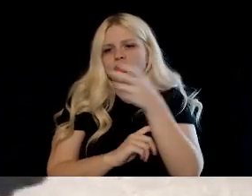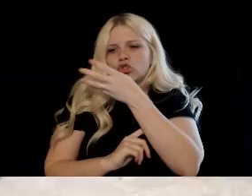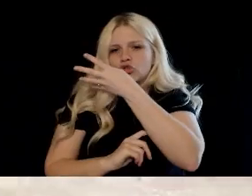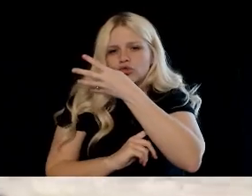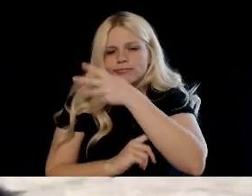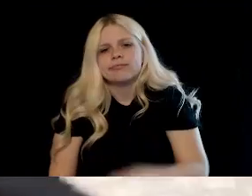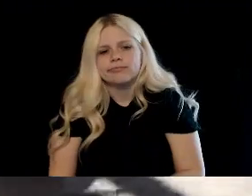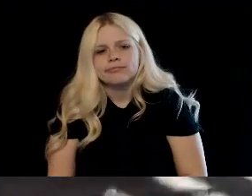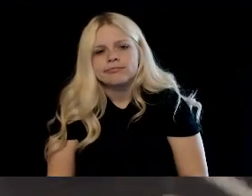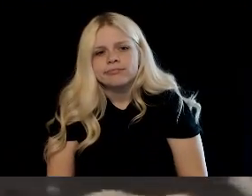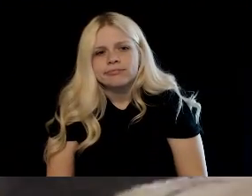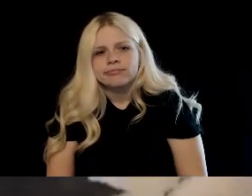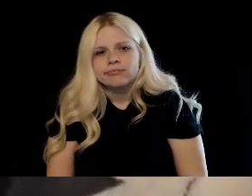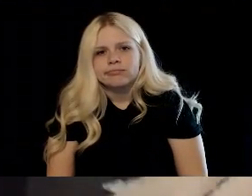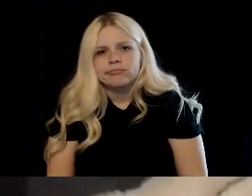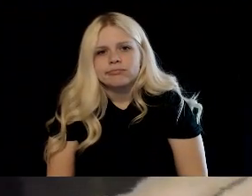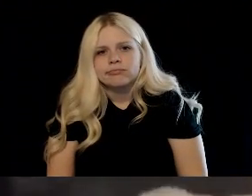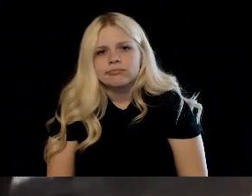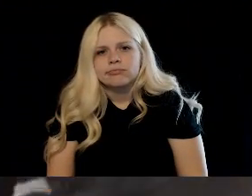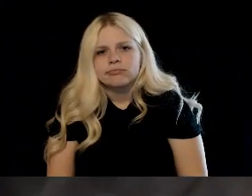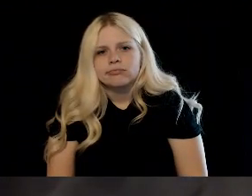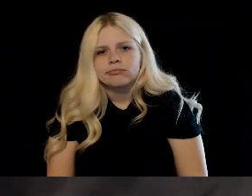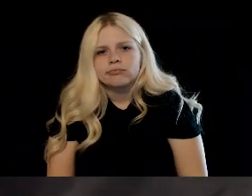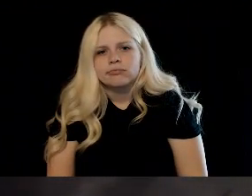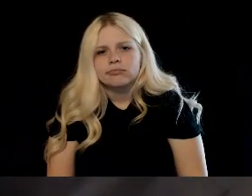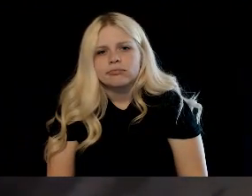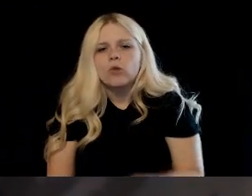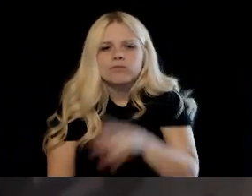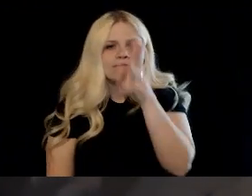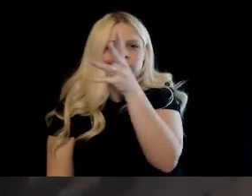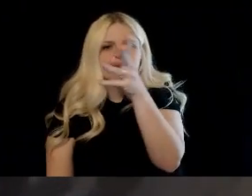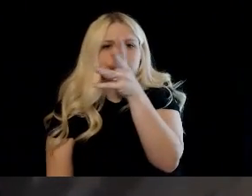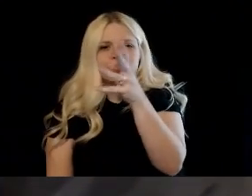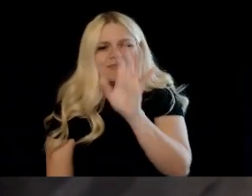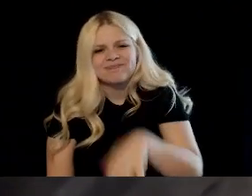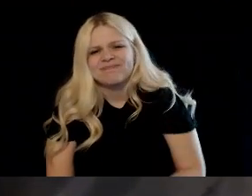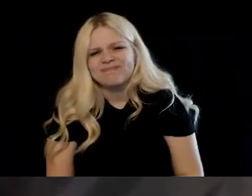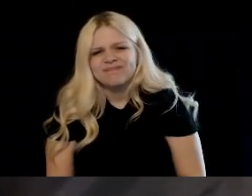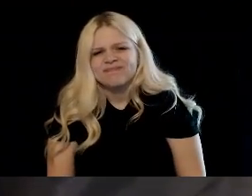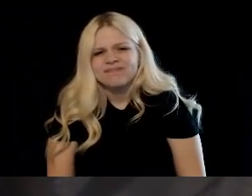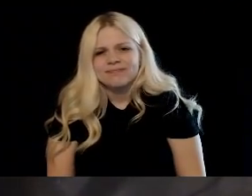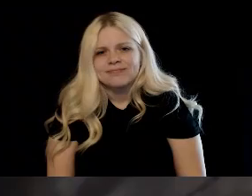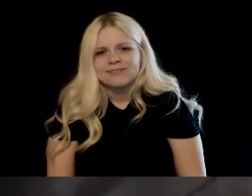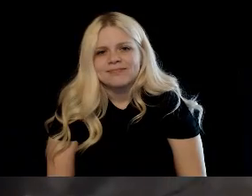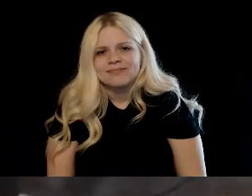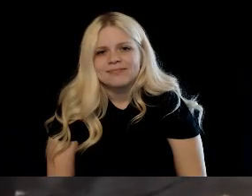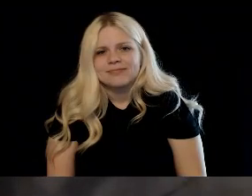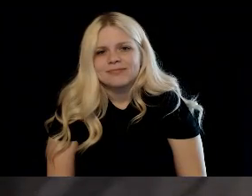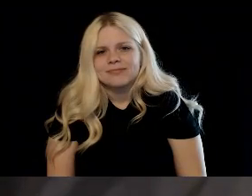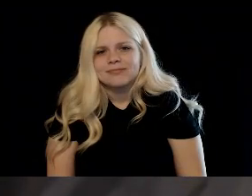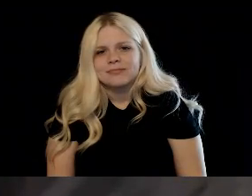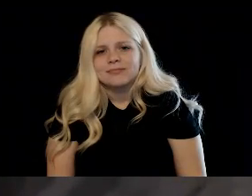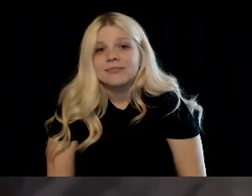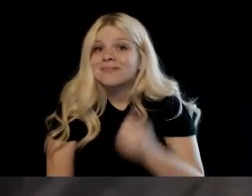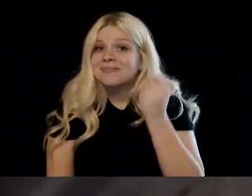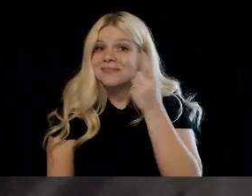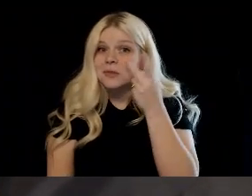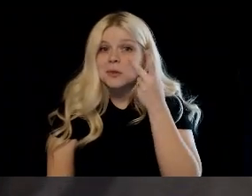Erica: And then she does the strokes there. Oh, look at this! Michelle: So if you guys notice, every animal paints slightly differently. They all have their